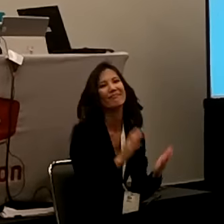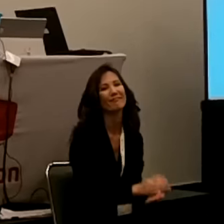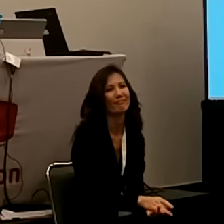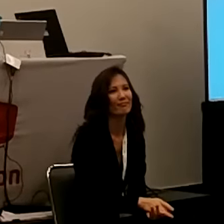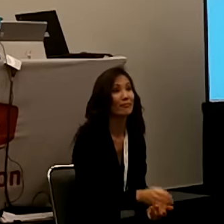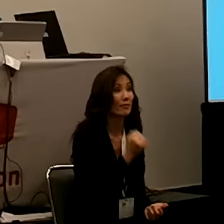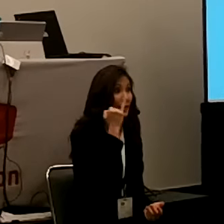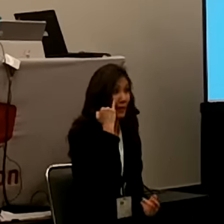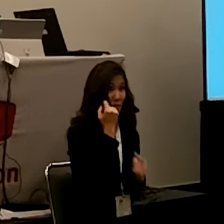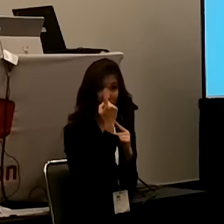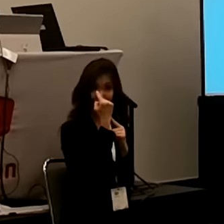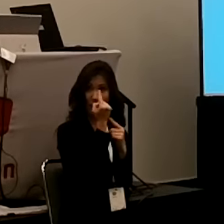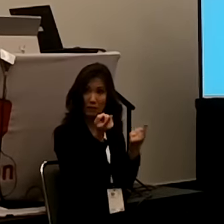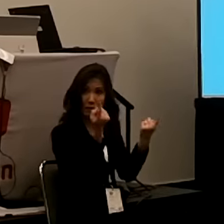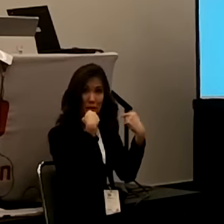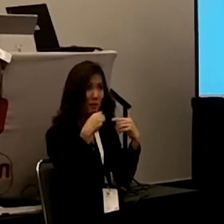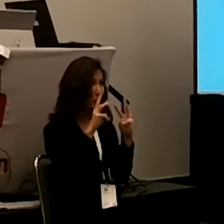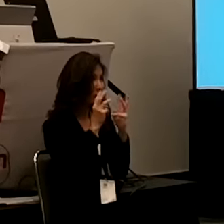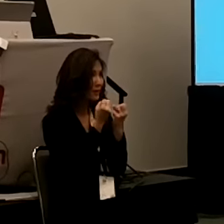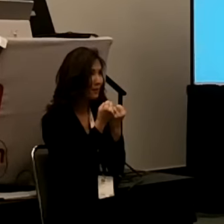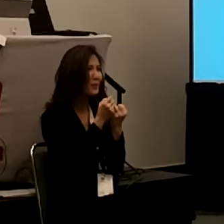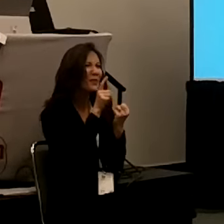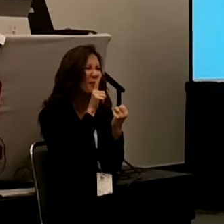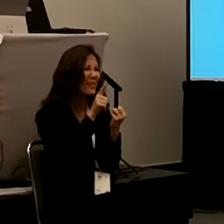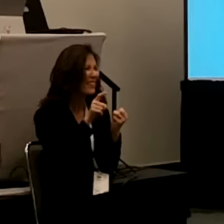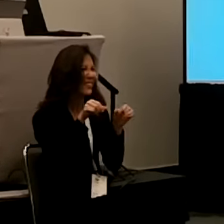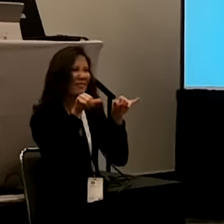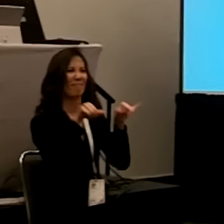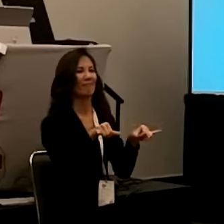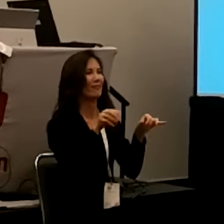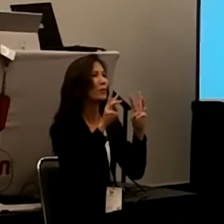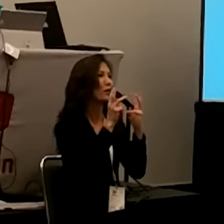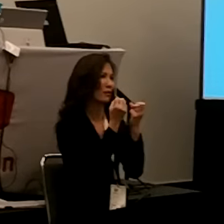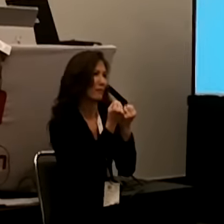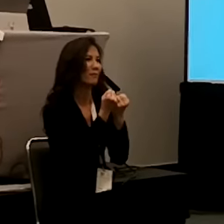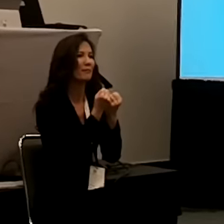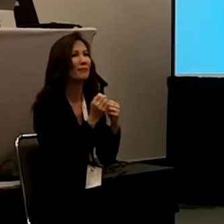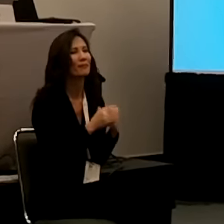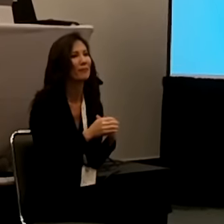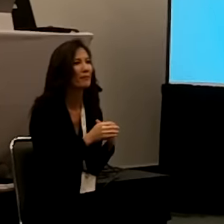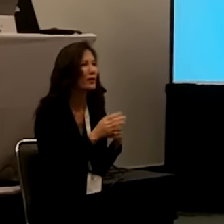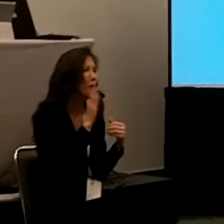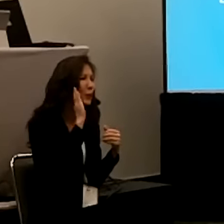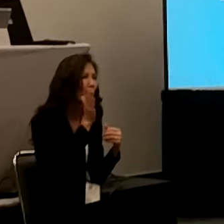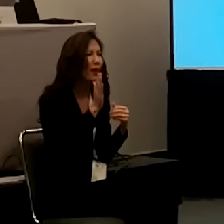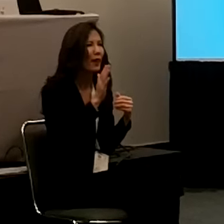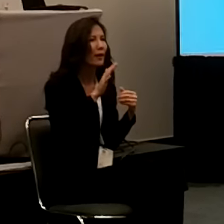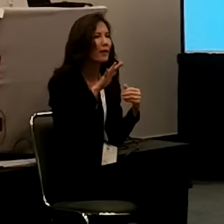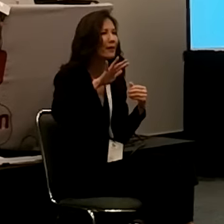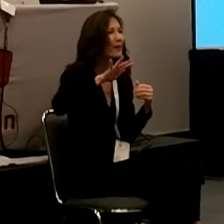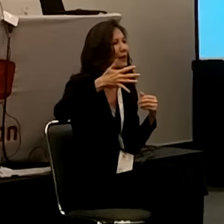If you came here last year, it's pretty much the same thing, and it's gonna be sort of like watching Piper Chapman